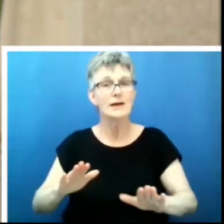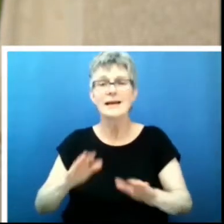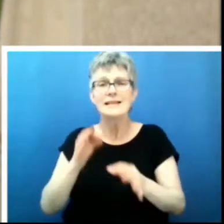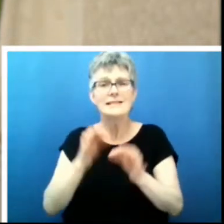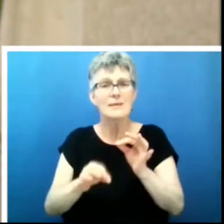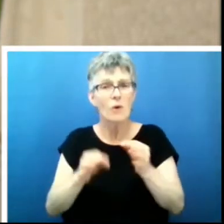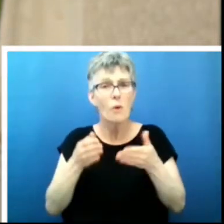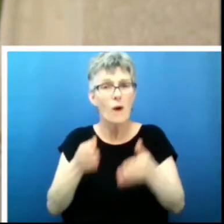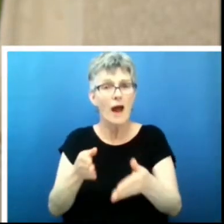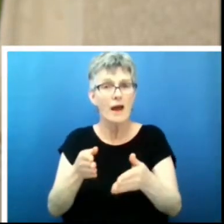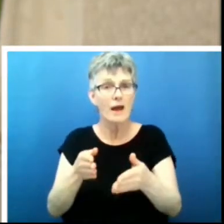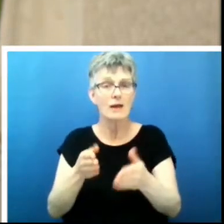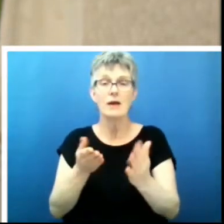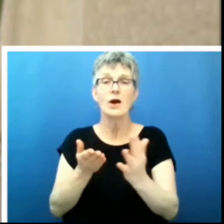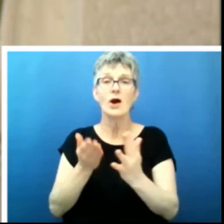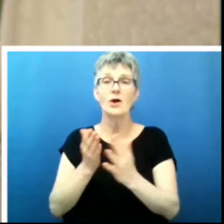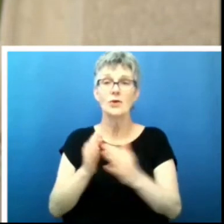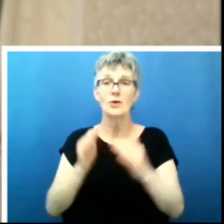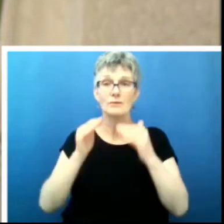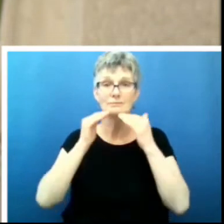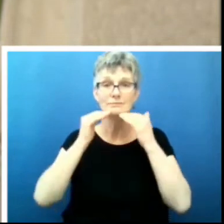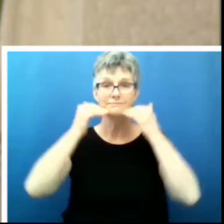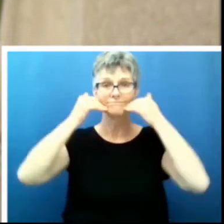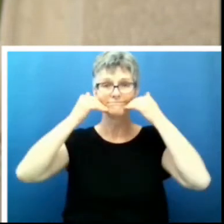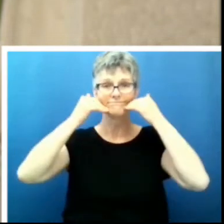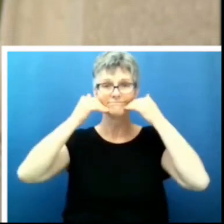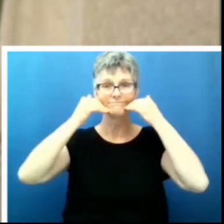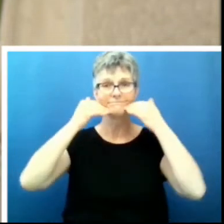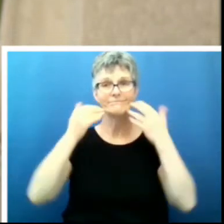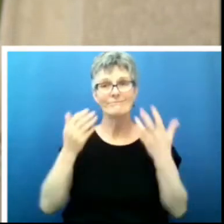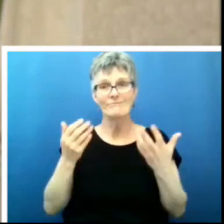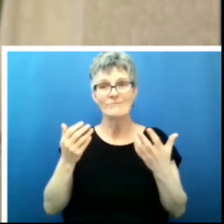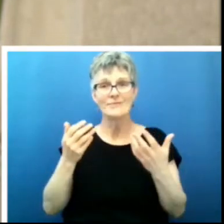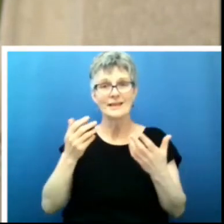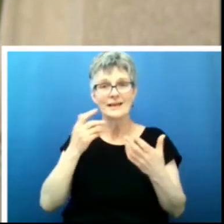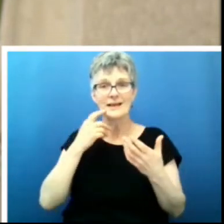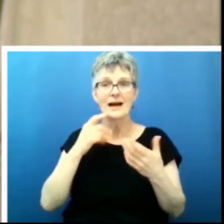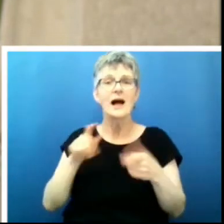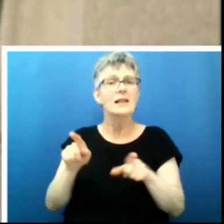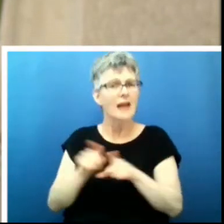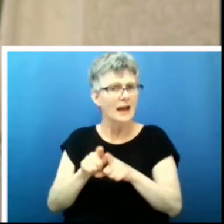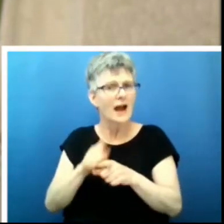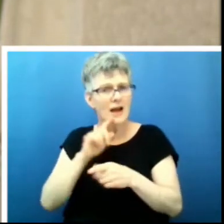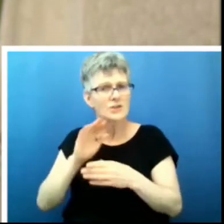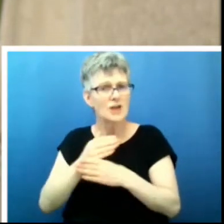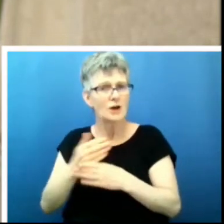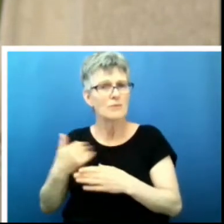to what I shared earlier with my dad's grandma. Generating peace for my dad,